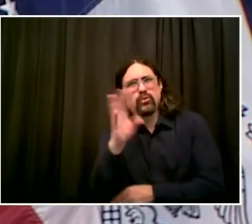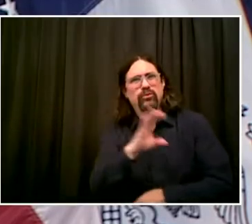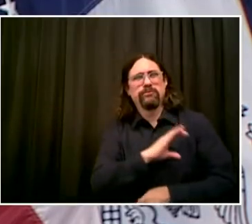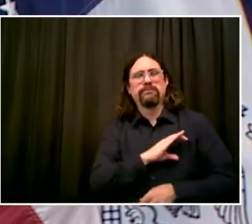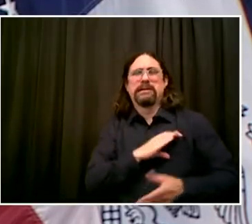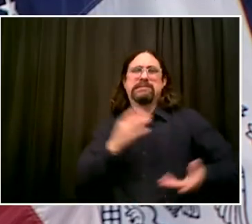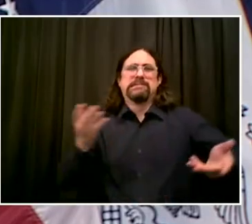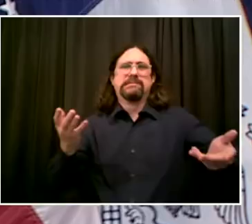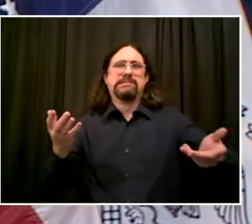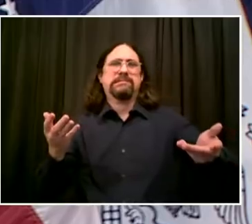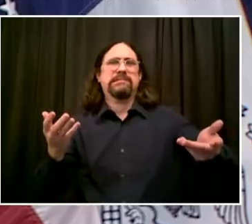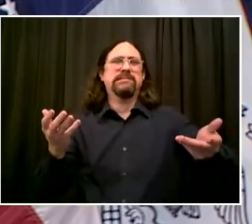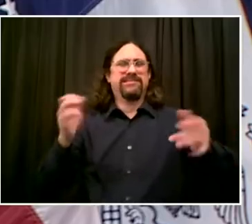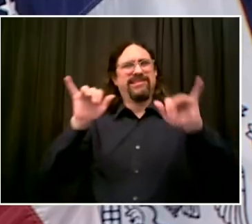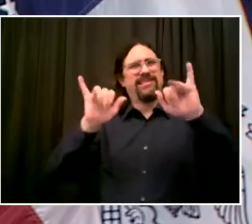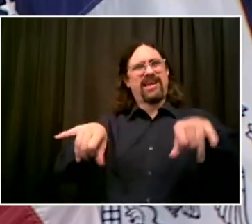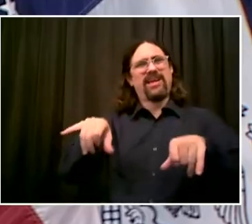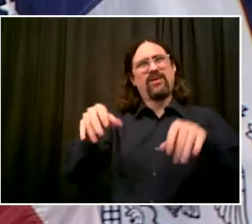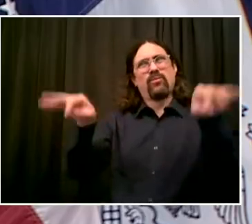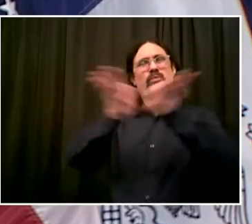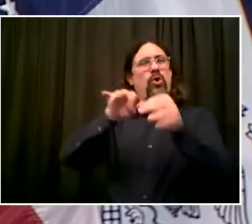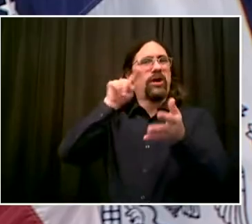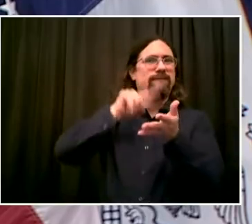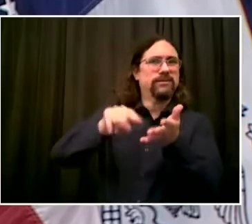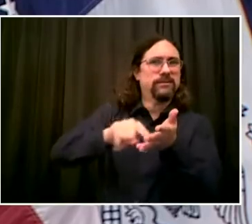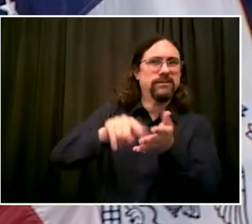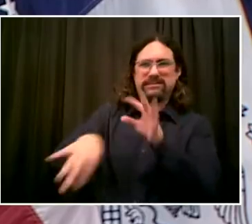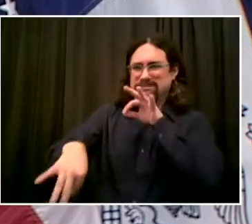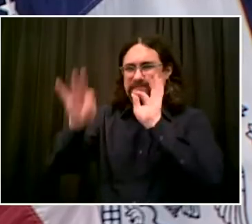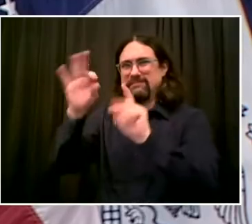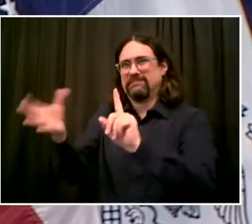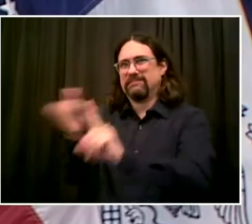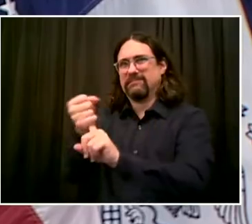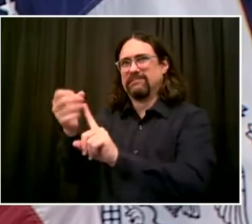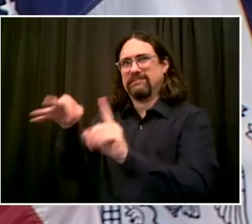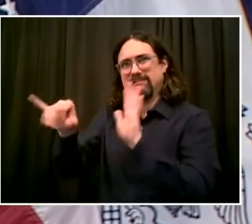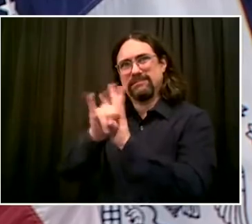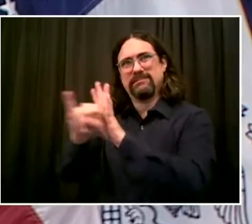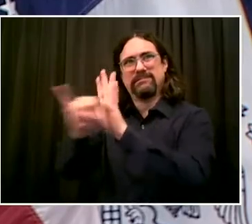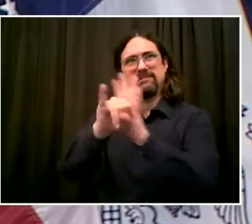AND FOLLOW